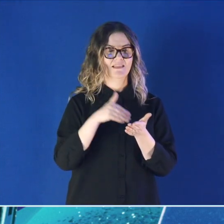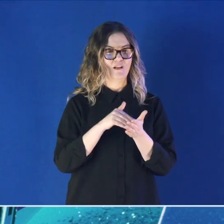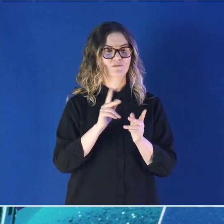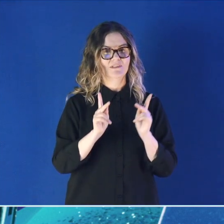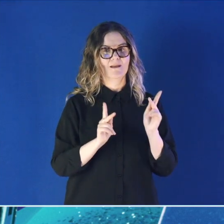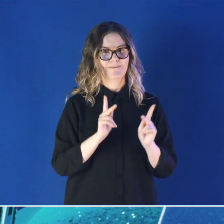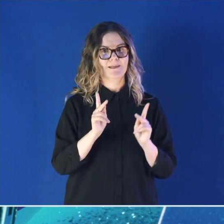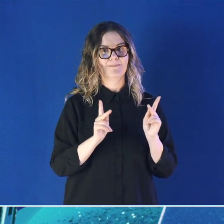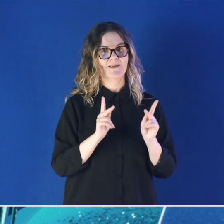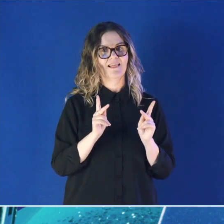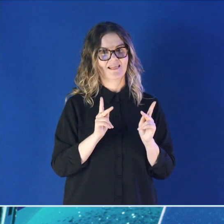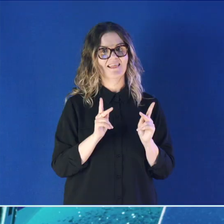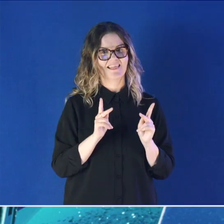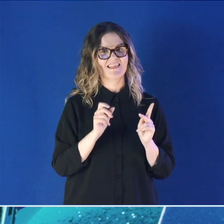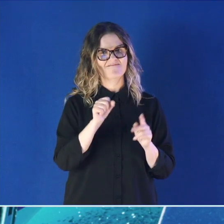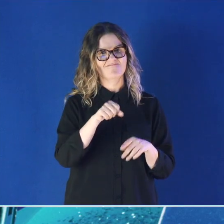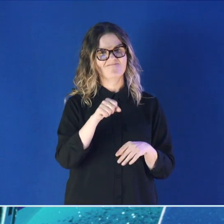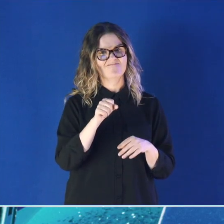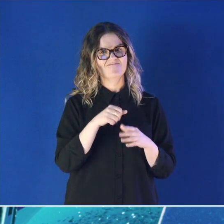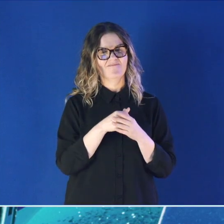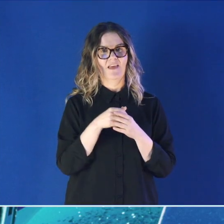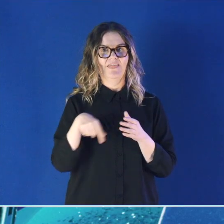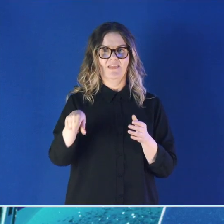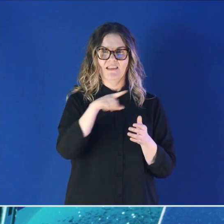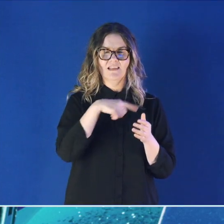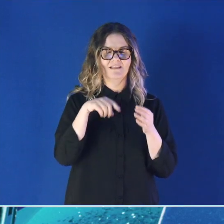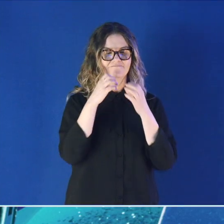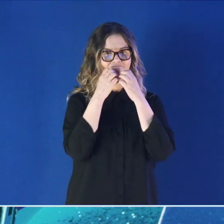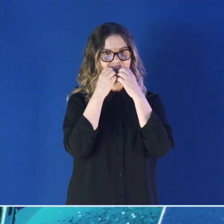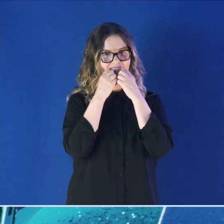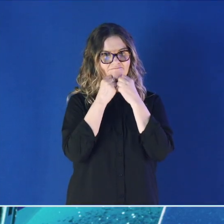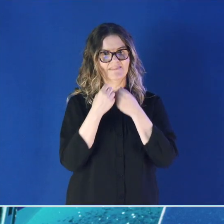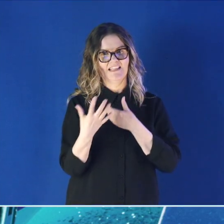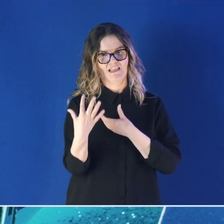So if I were to ask each one of you what is one thing